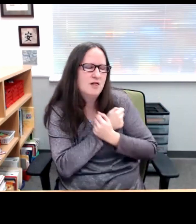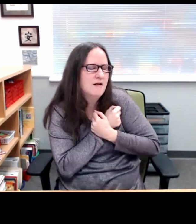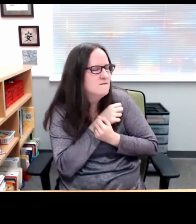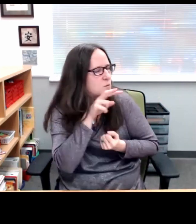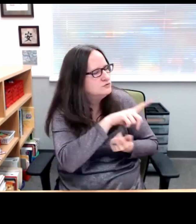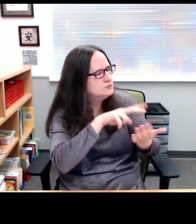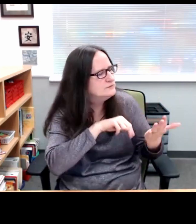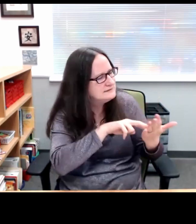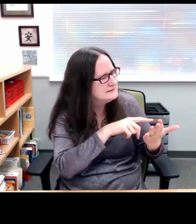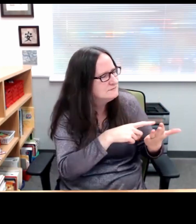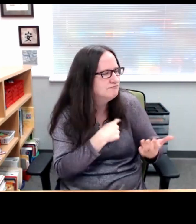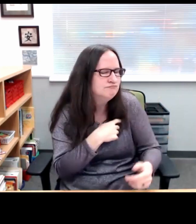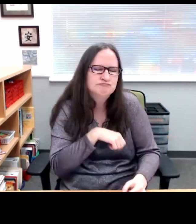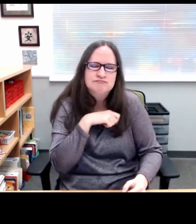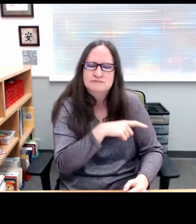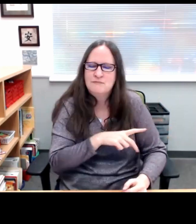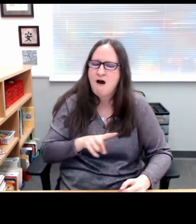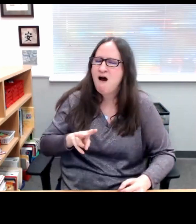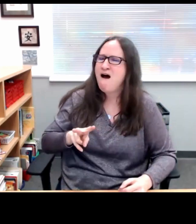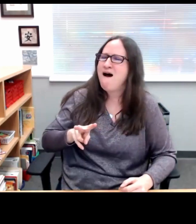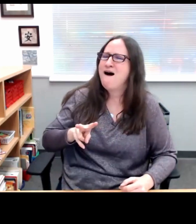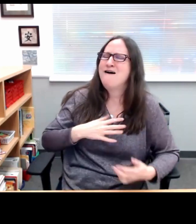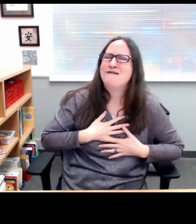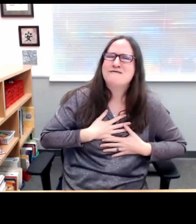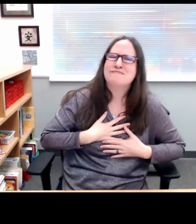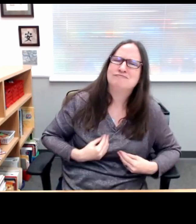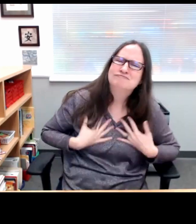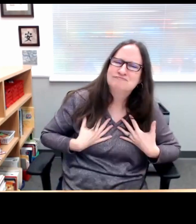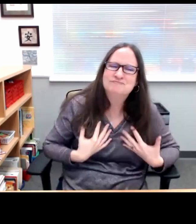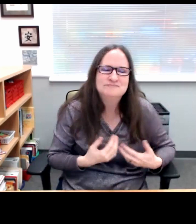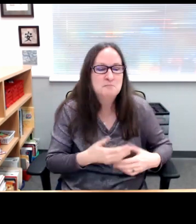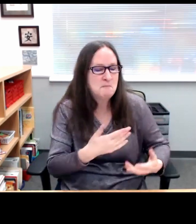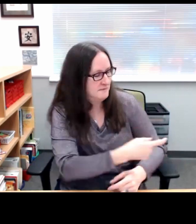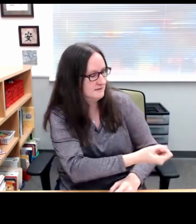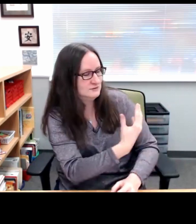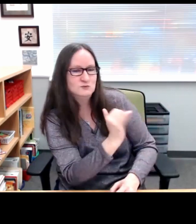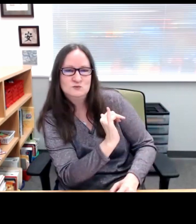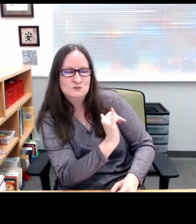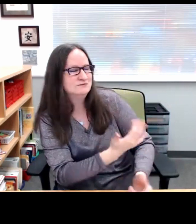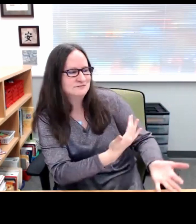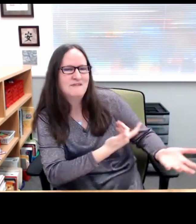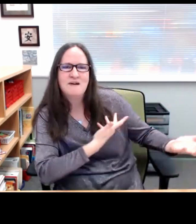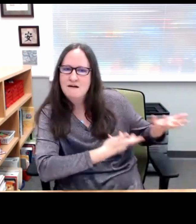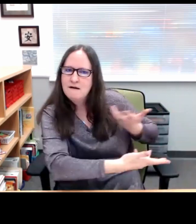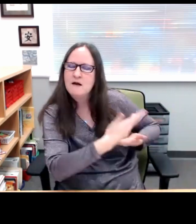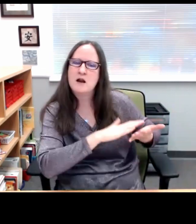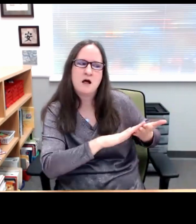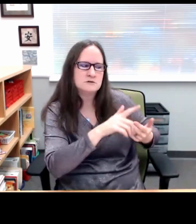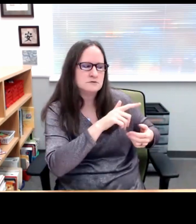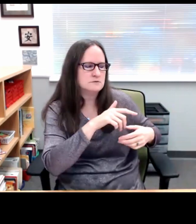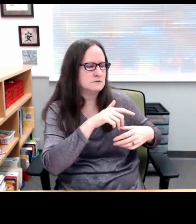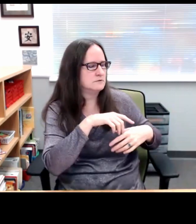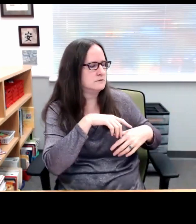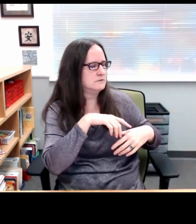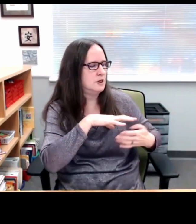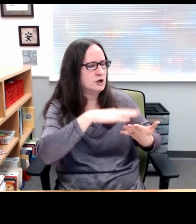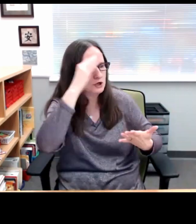You really inspired me today for I saw you reading a book and that made me feel so proud. And it can